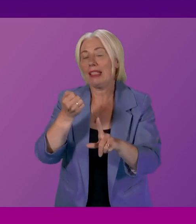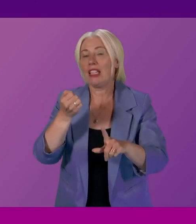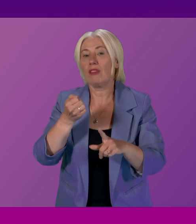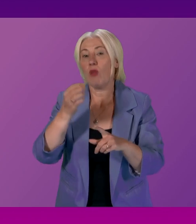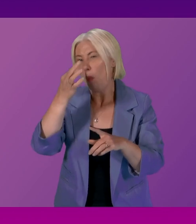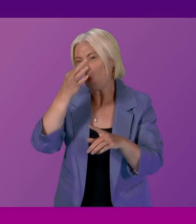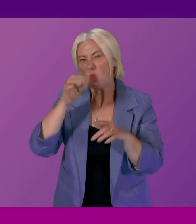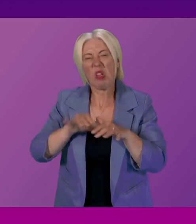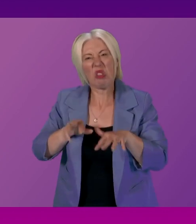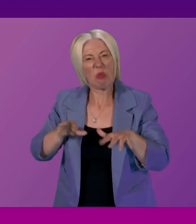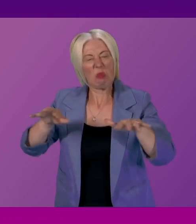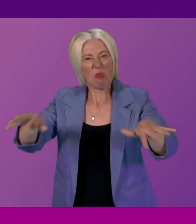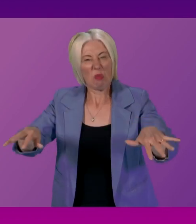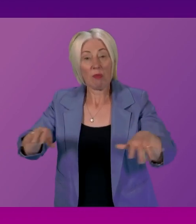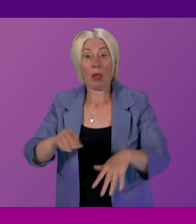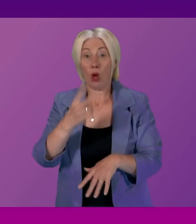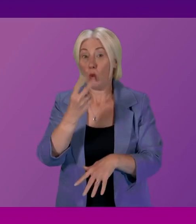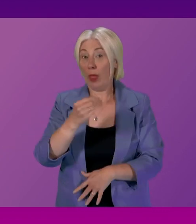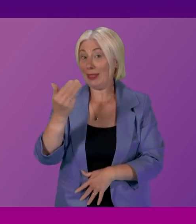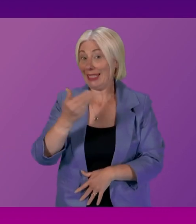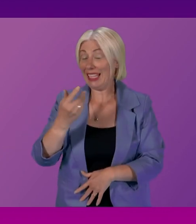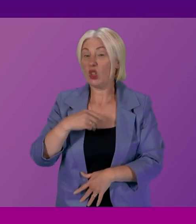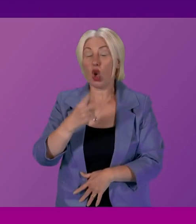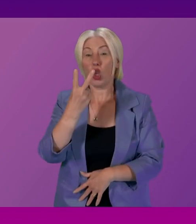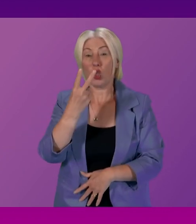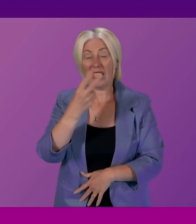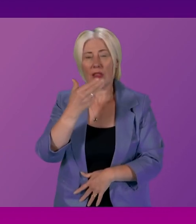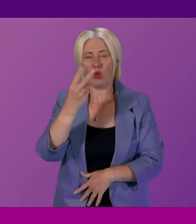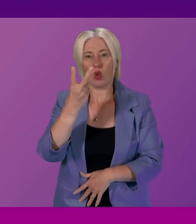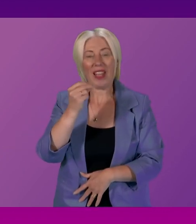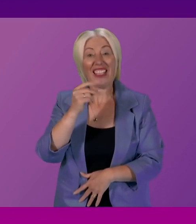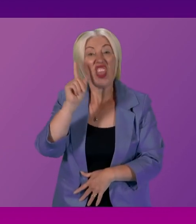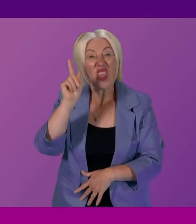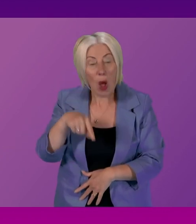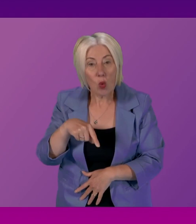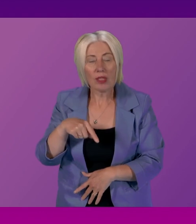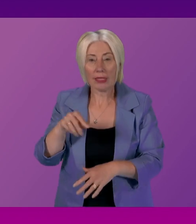In 2019, it took 19,000 monitoring samples across Scotland to safeguard the quality of